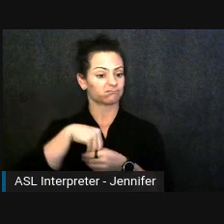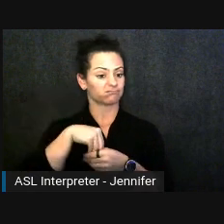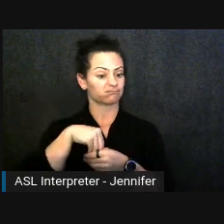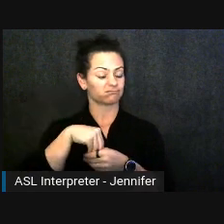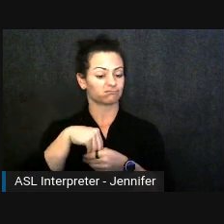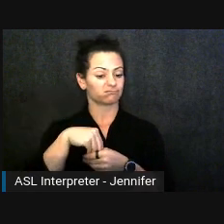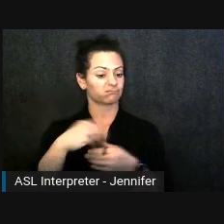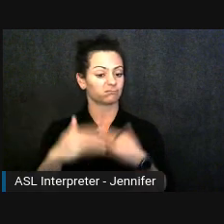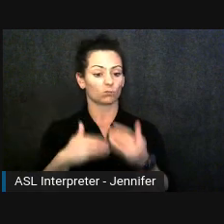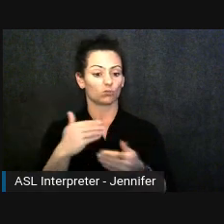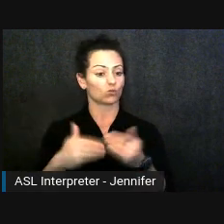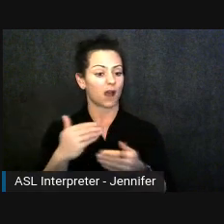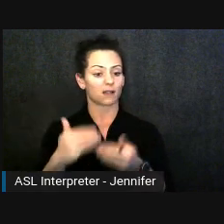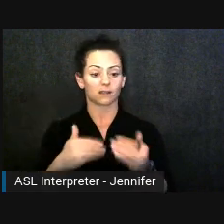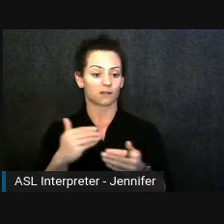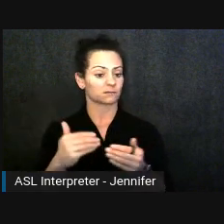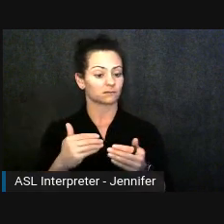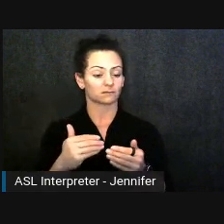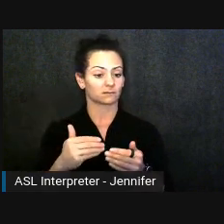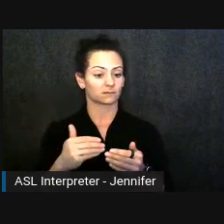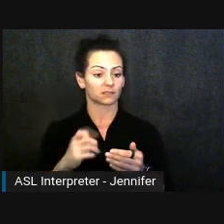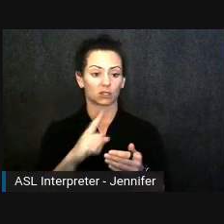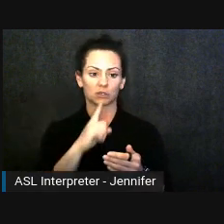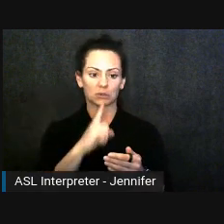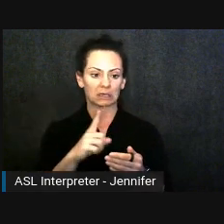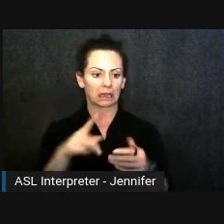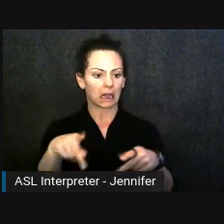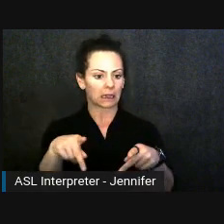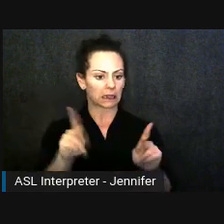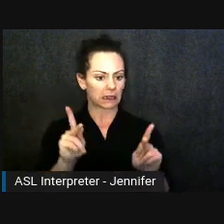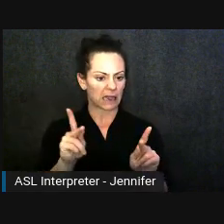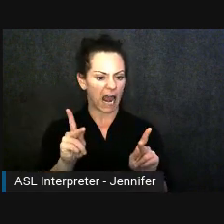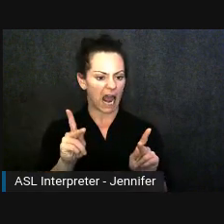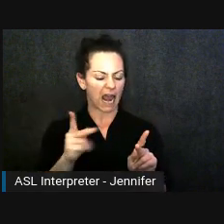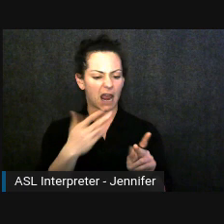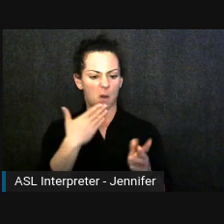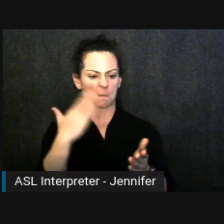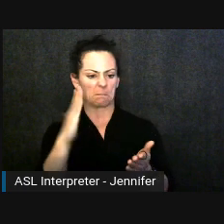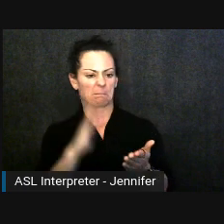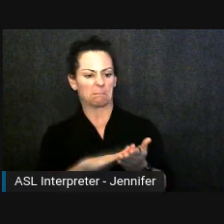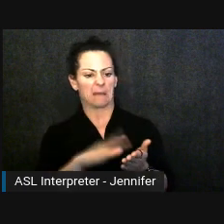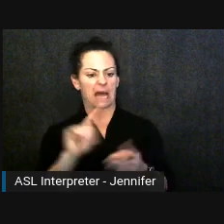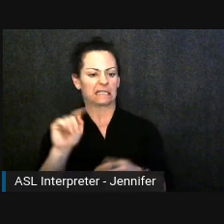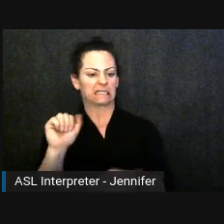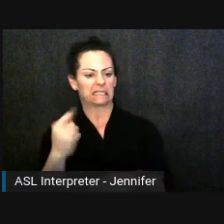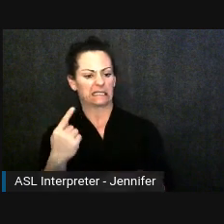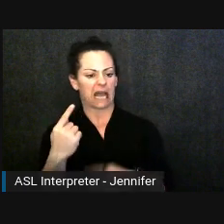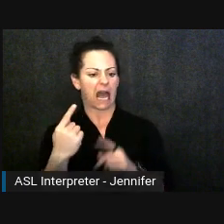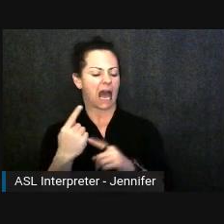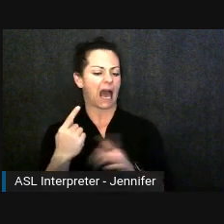we don't allow bad tagging anymore in HTML for that same reason.